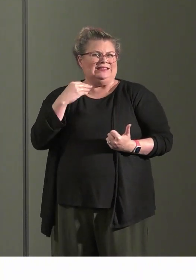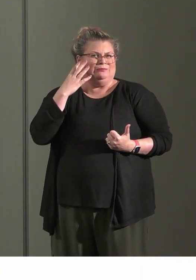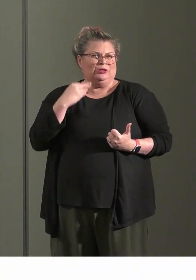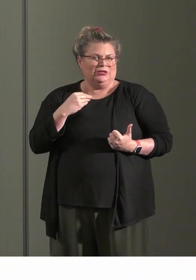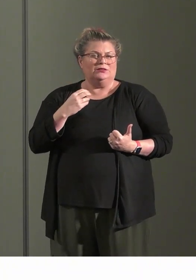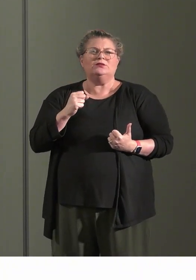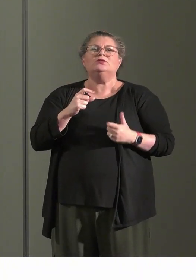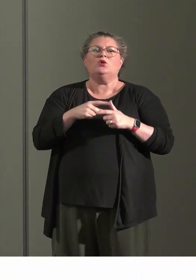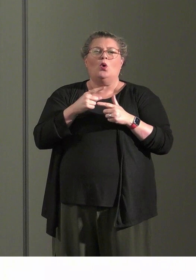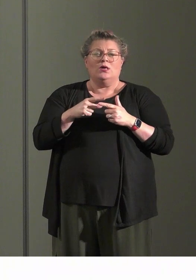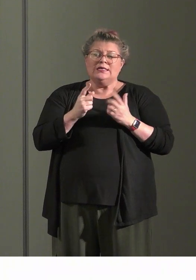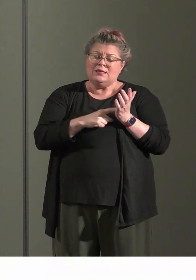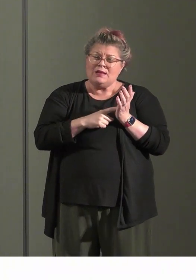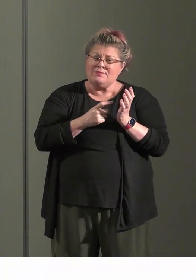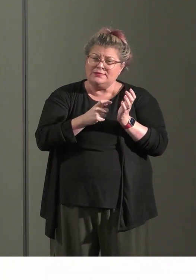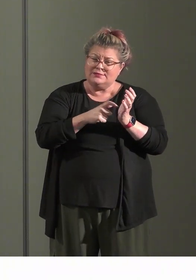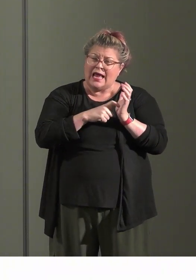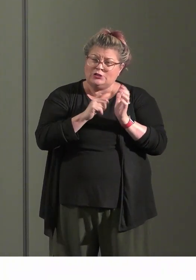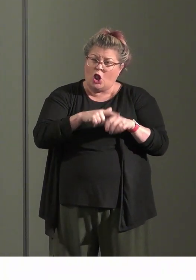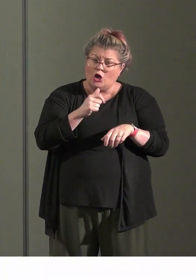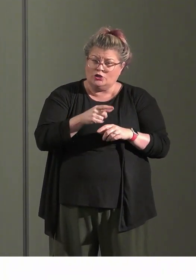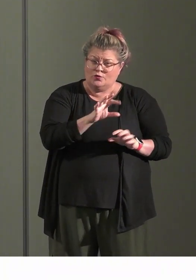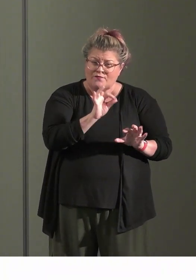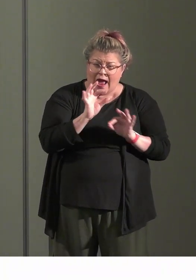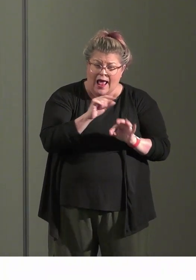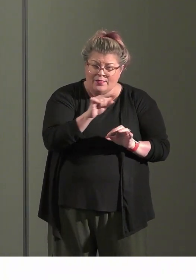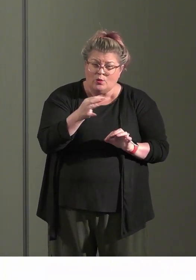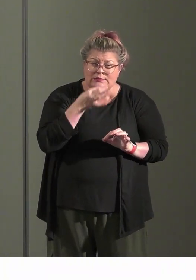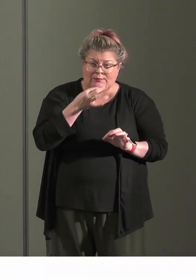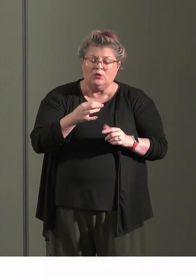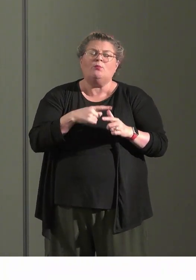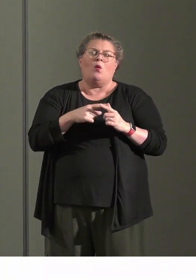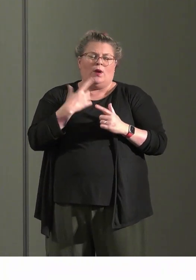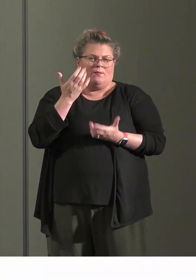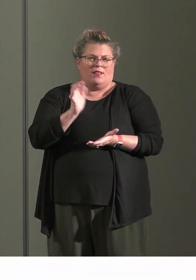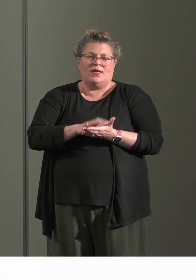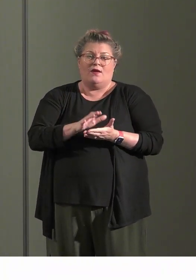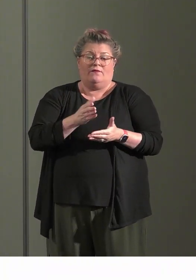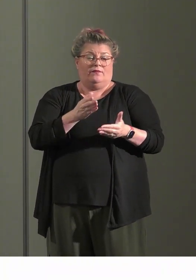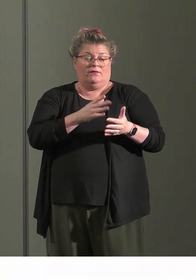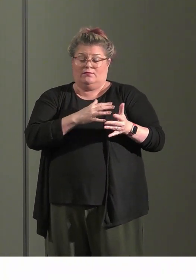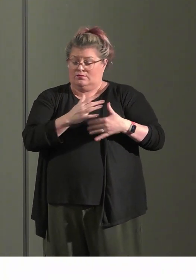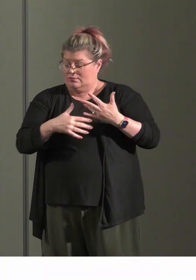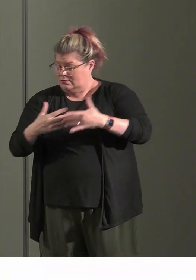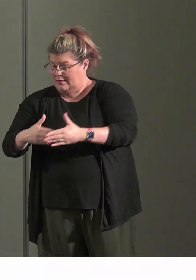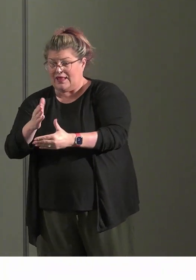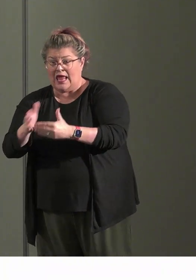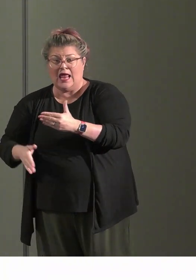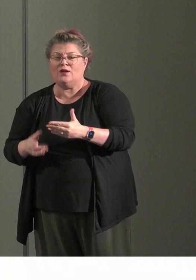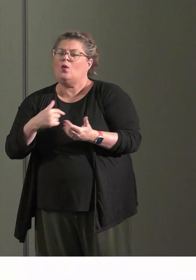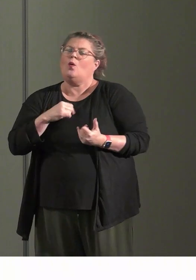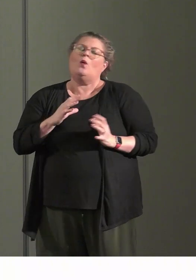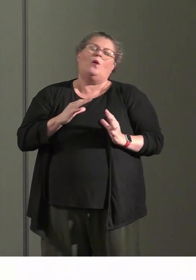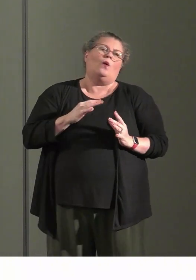them. But we believe the product that comes out of it is second to none in the world.